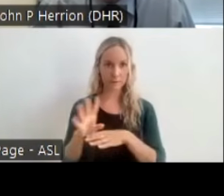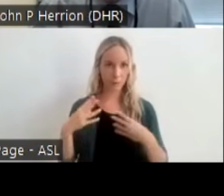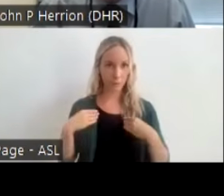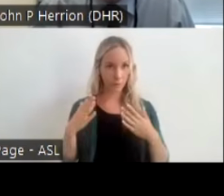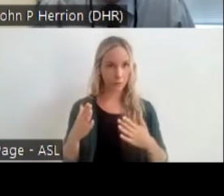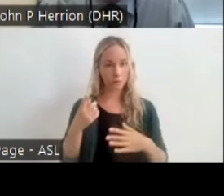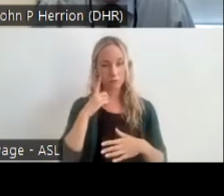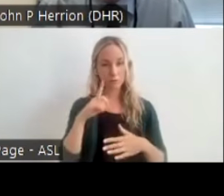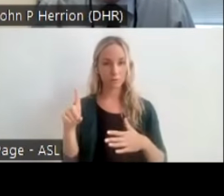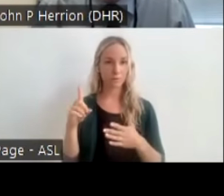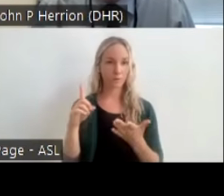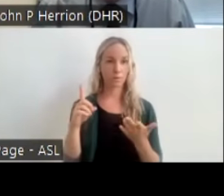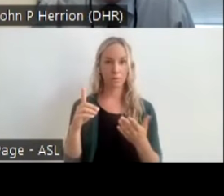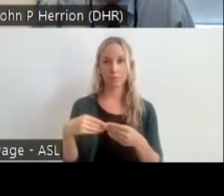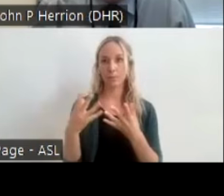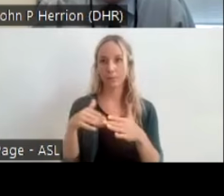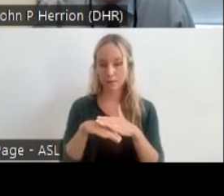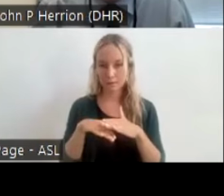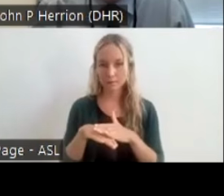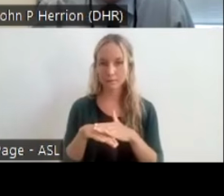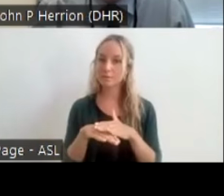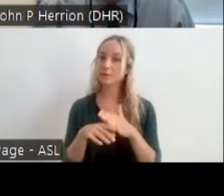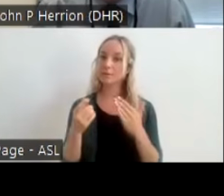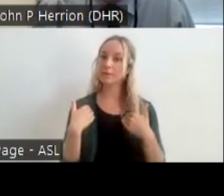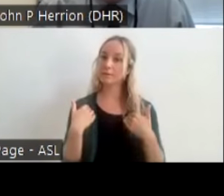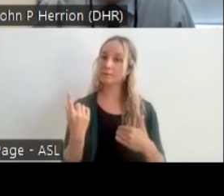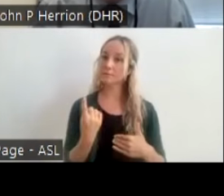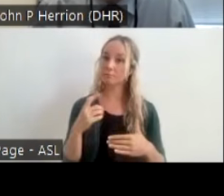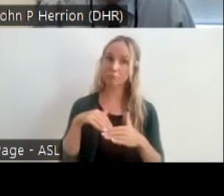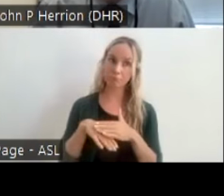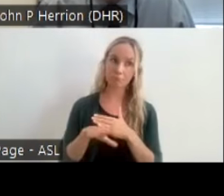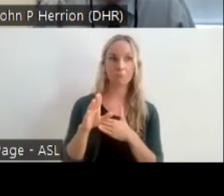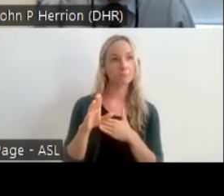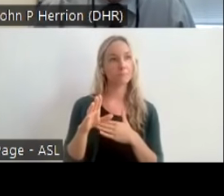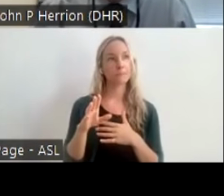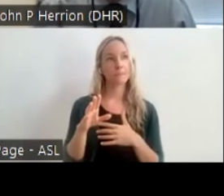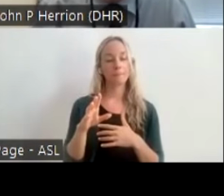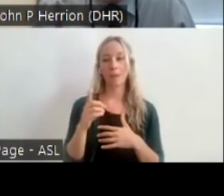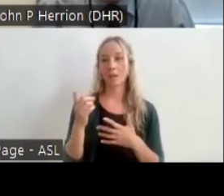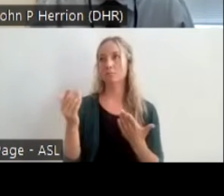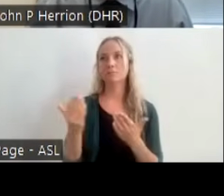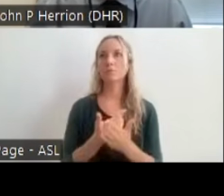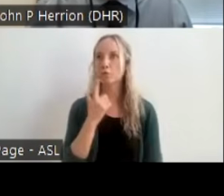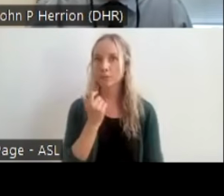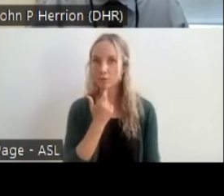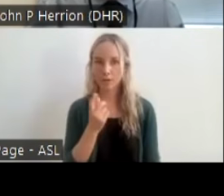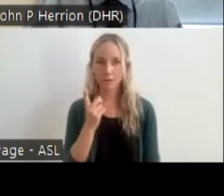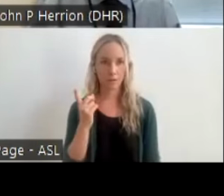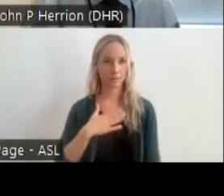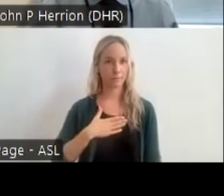restaurant in my neighborhood and I wanted to go there with my family but there's a step out front or I've been going